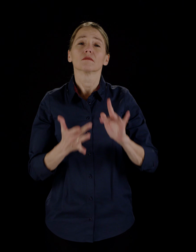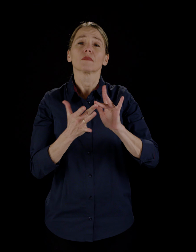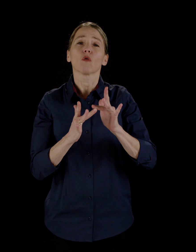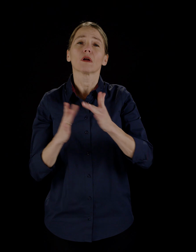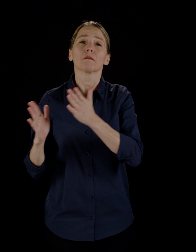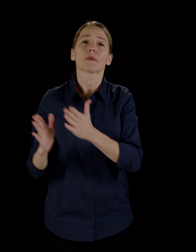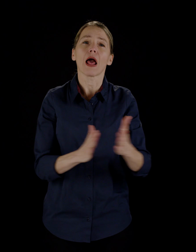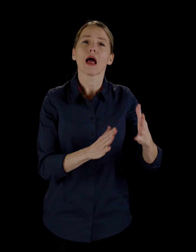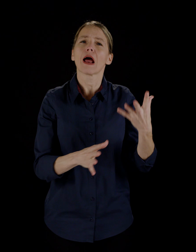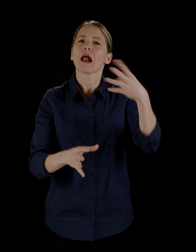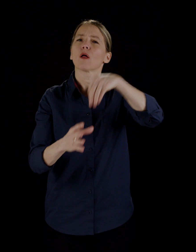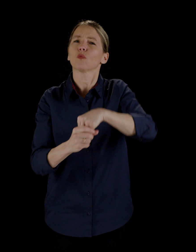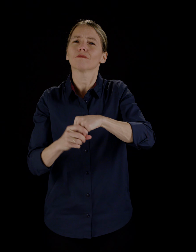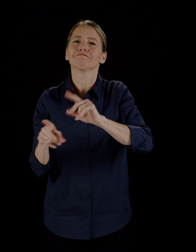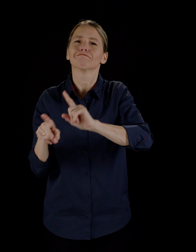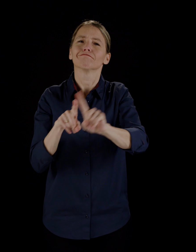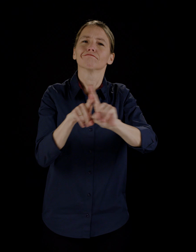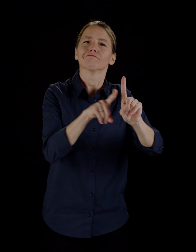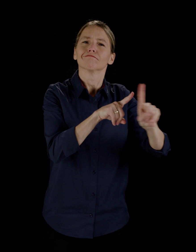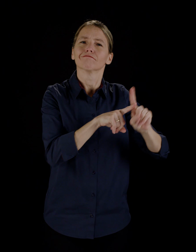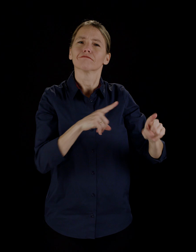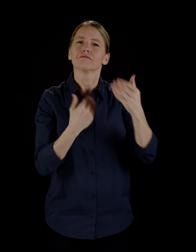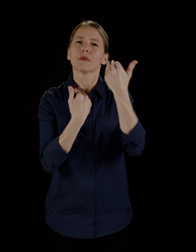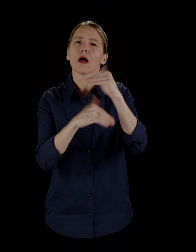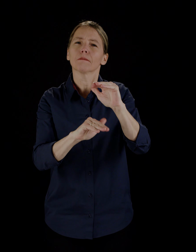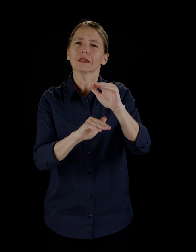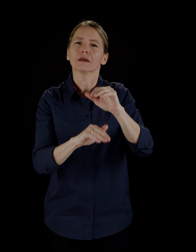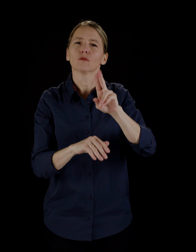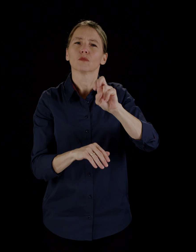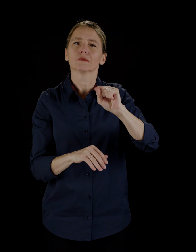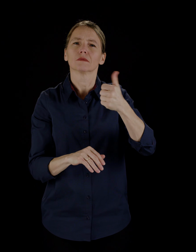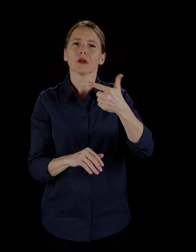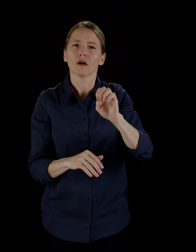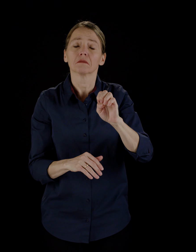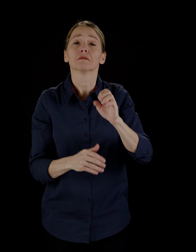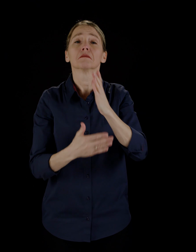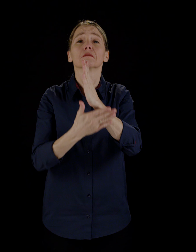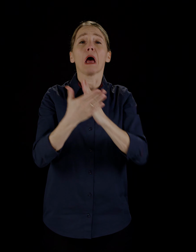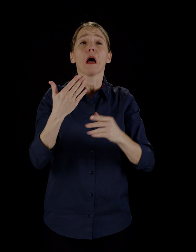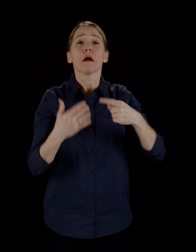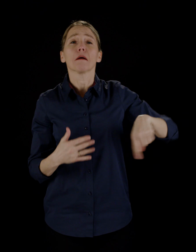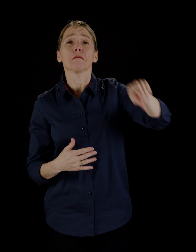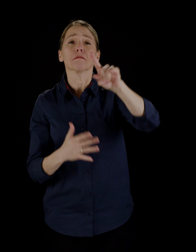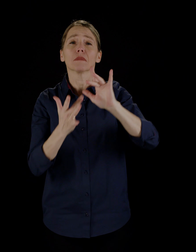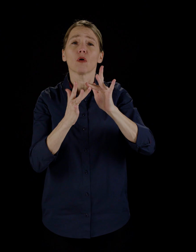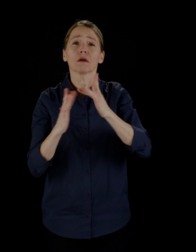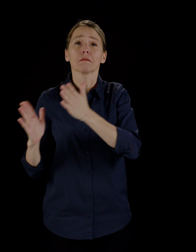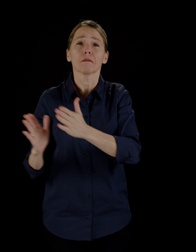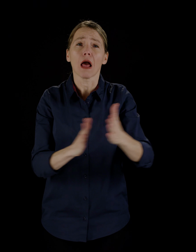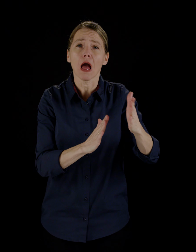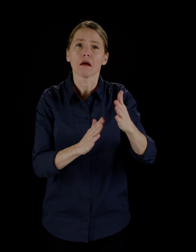Internet plans include different usage allowances. Some Internet plans offer unlimited usage,